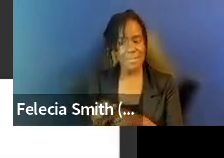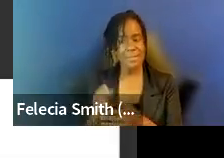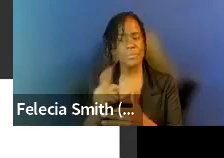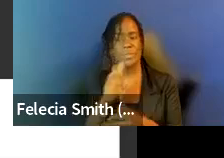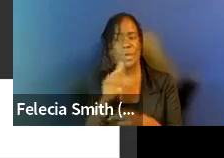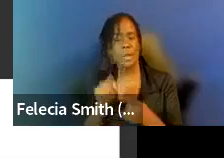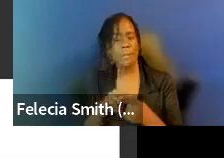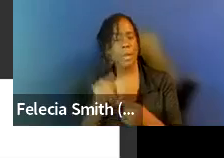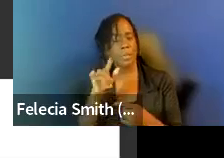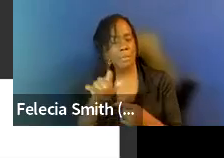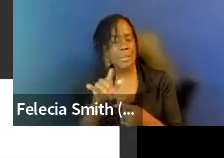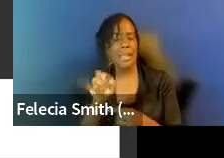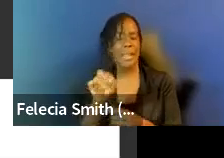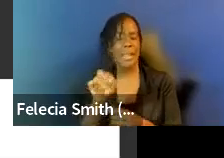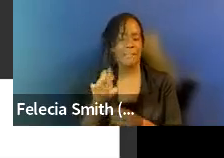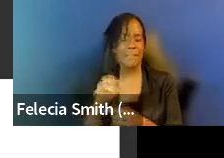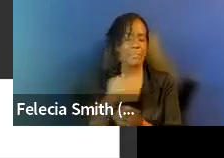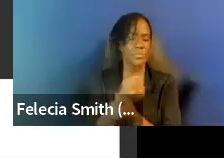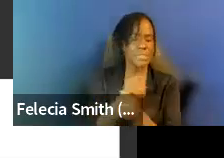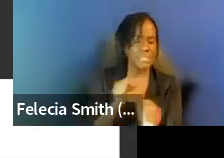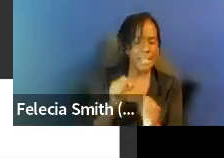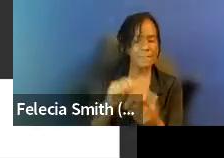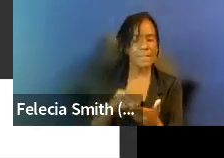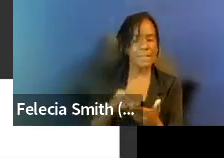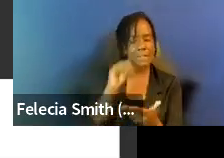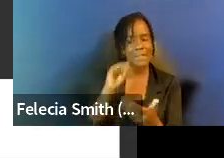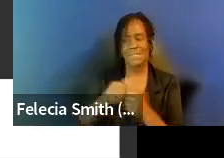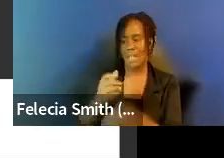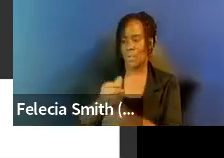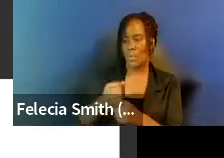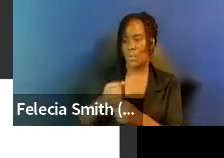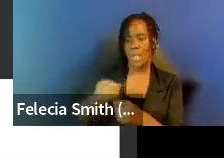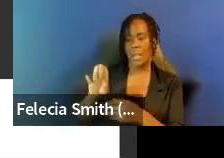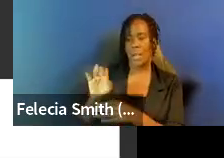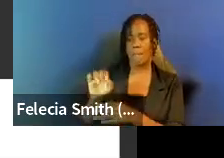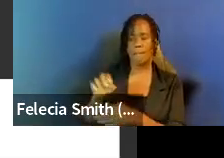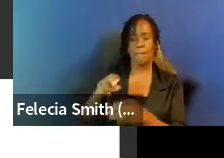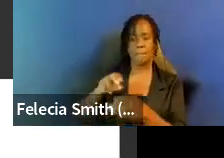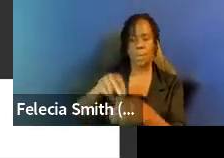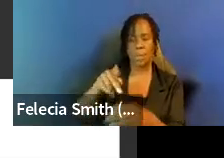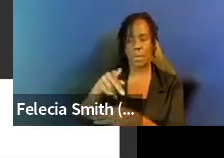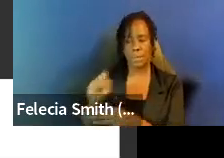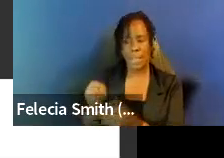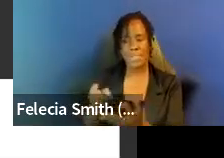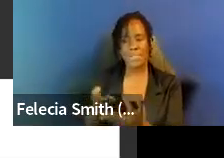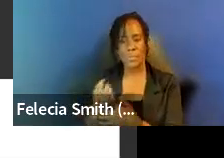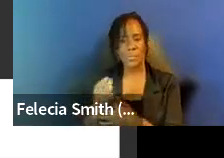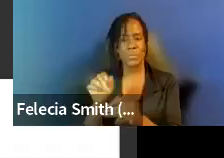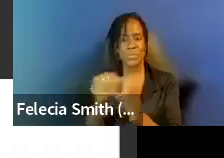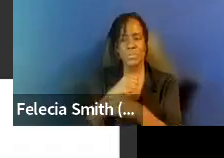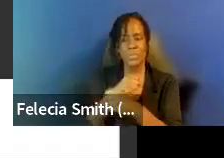individuals are going to go through the TSA screening at airports, that there is an